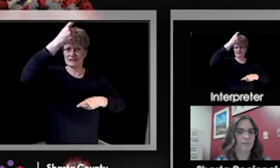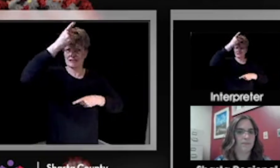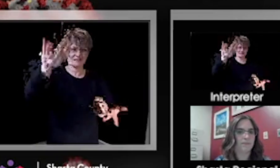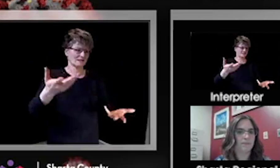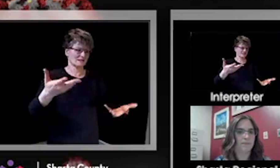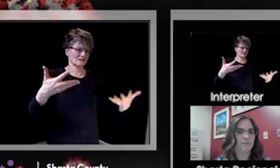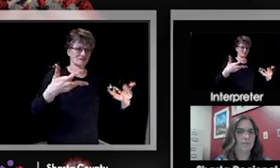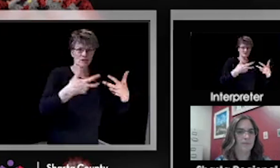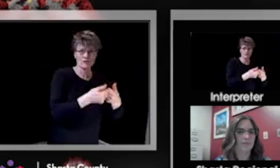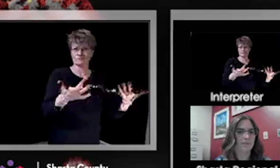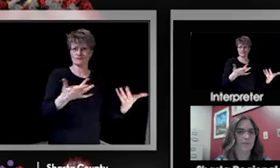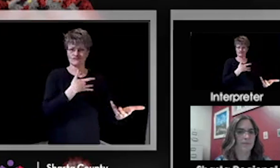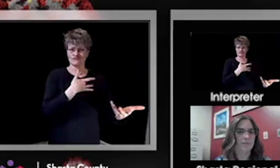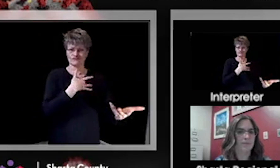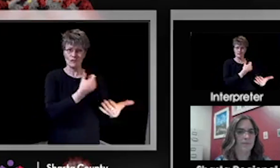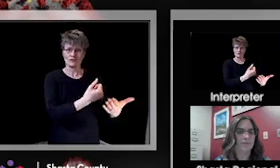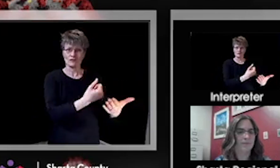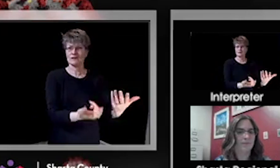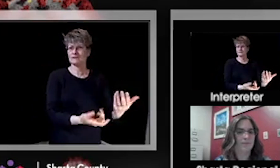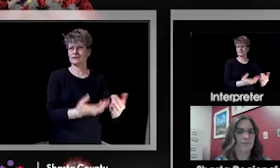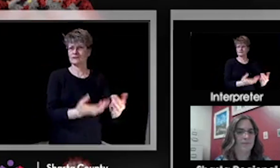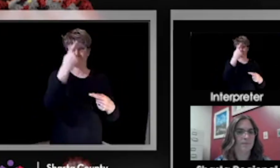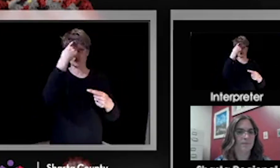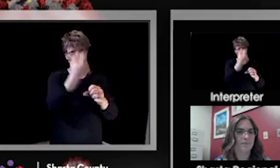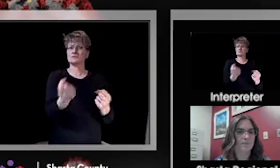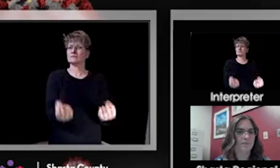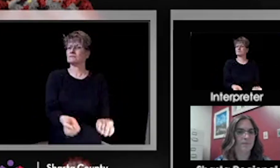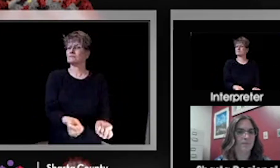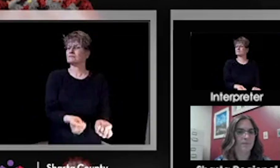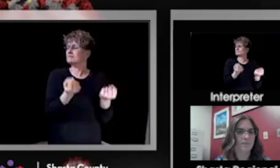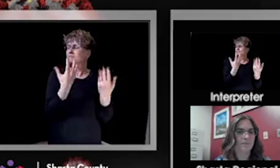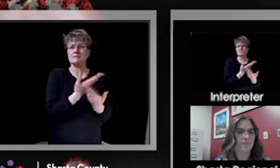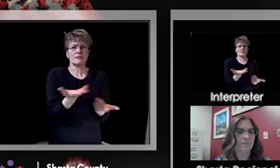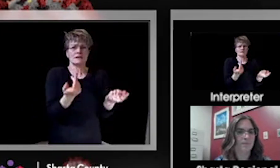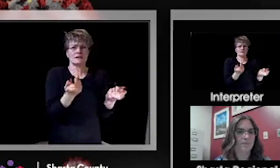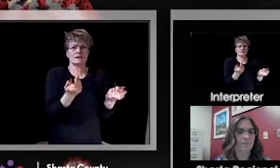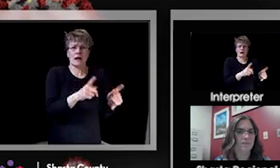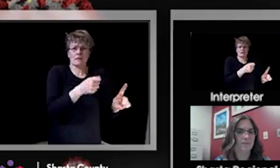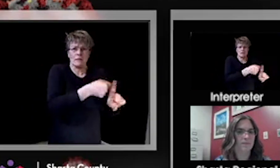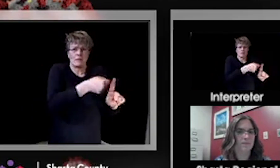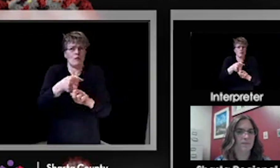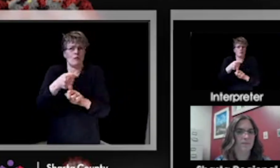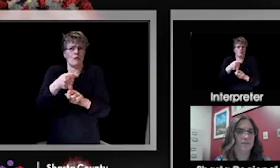there are strokes, there are all kinds of things still going on for people who need